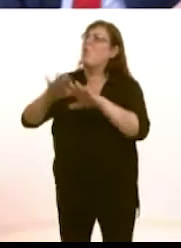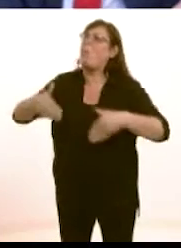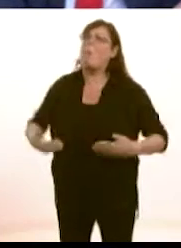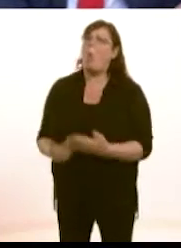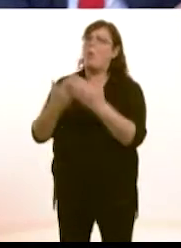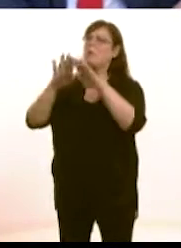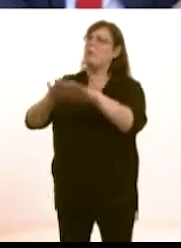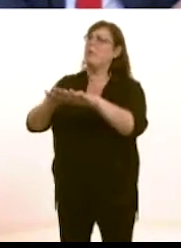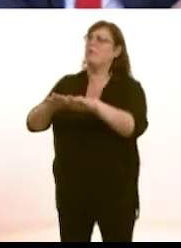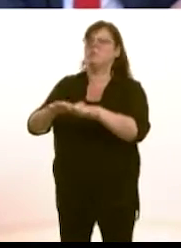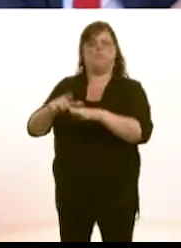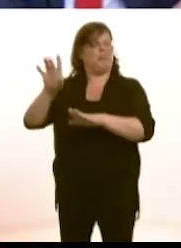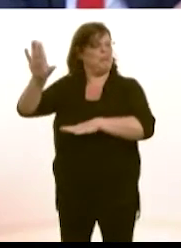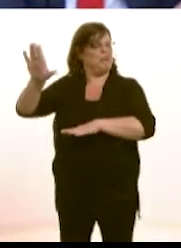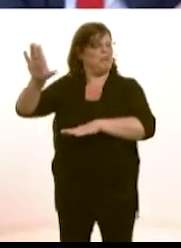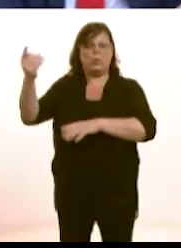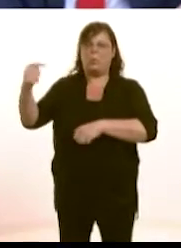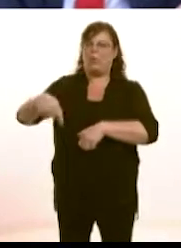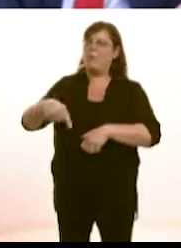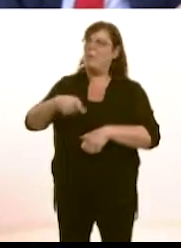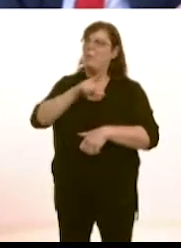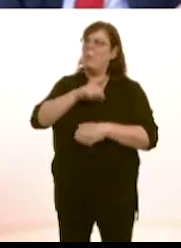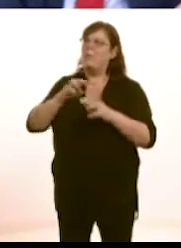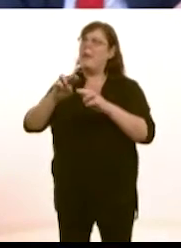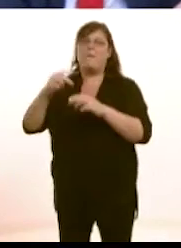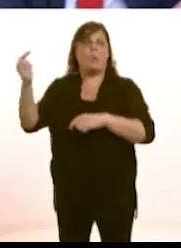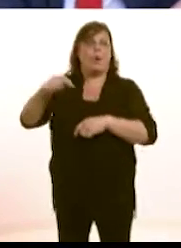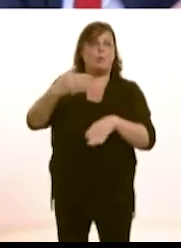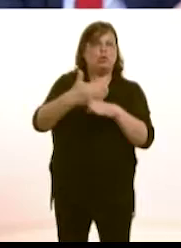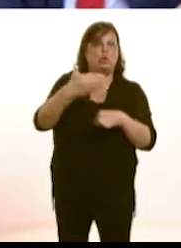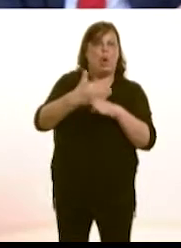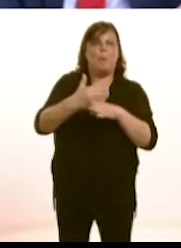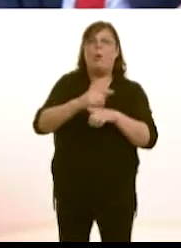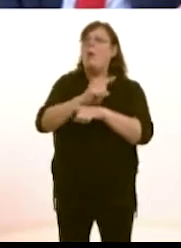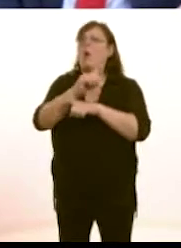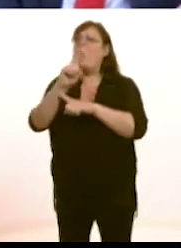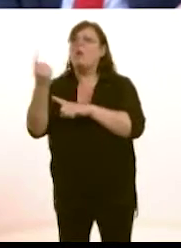welcome, because if you get a job youíll lose that job as soon as somebody else comes